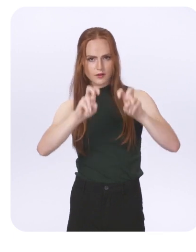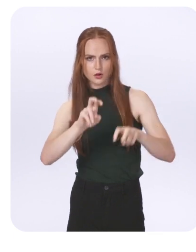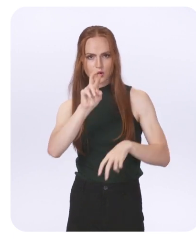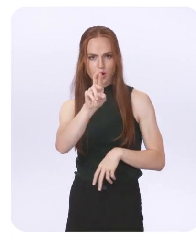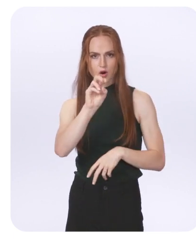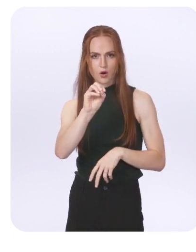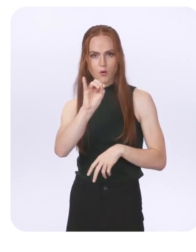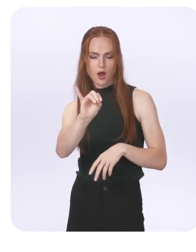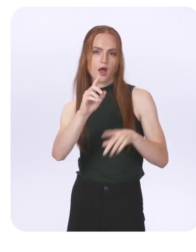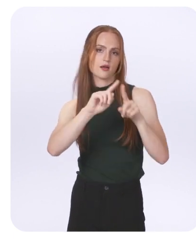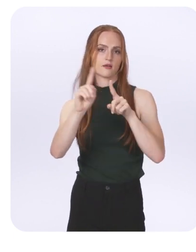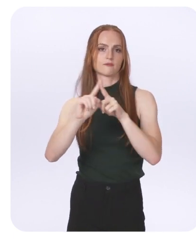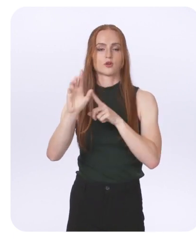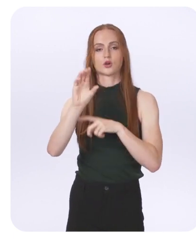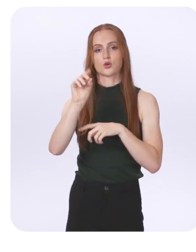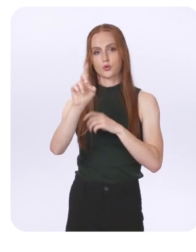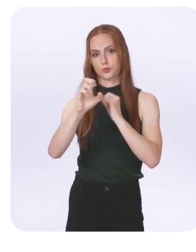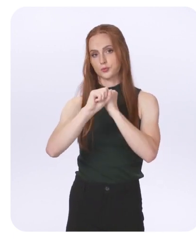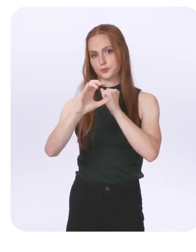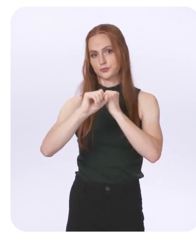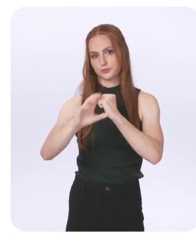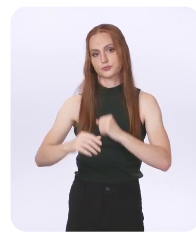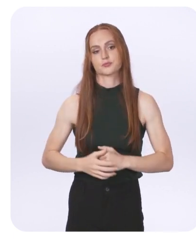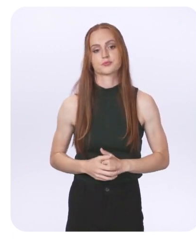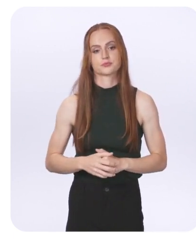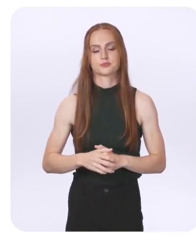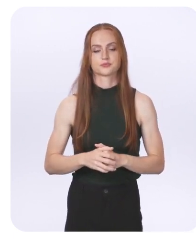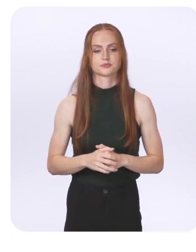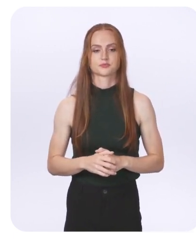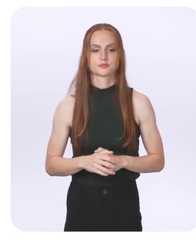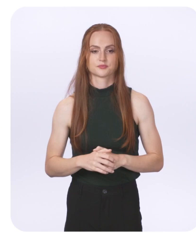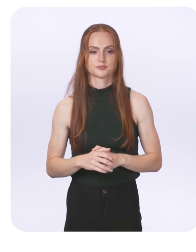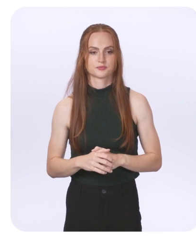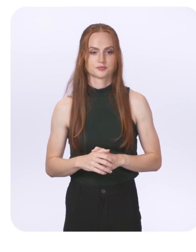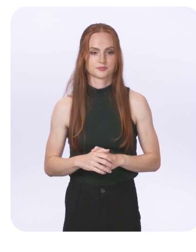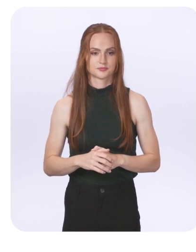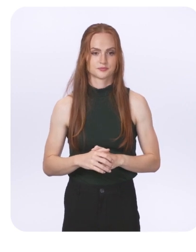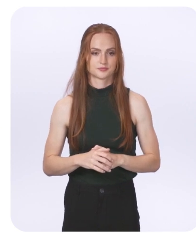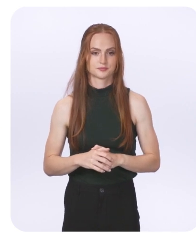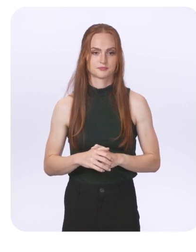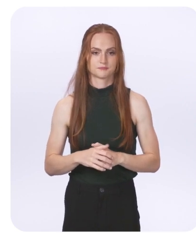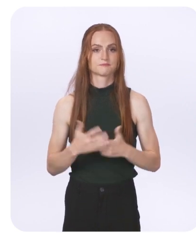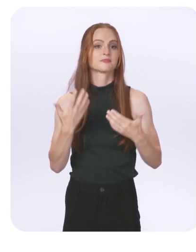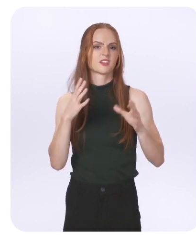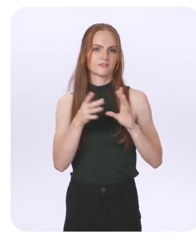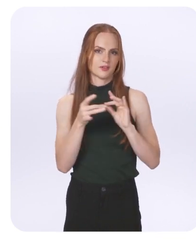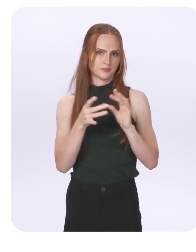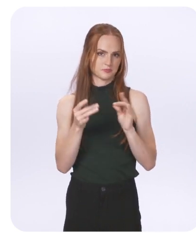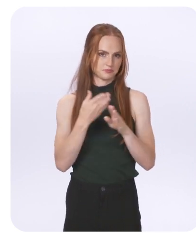Instead, we recommend using informed experiments to learn what resonates with your audience on Meta Quest.